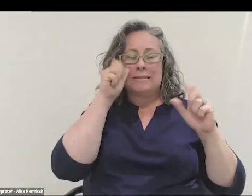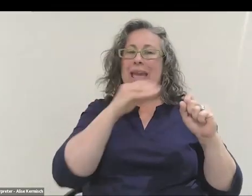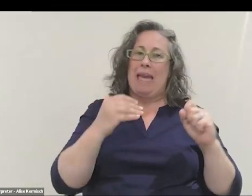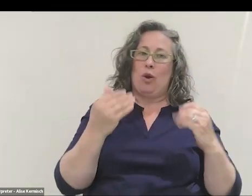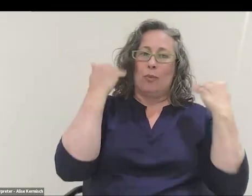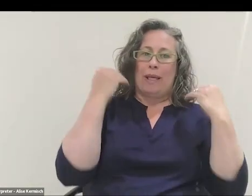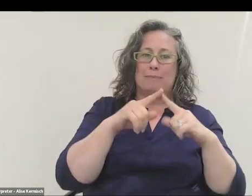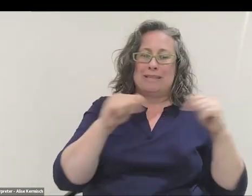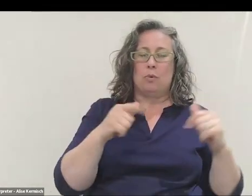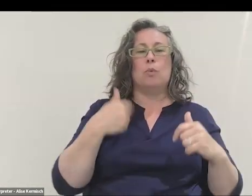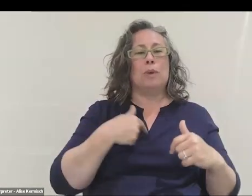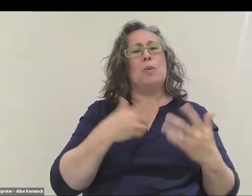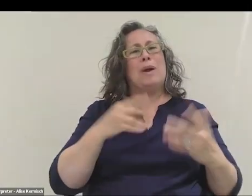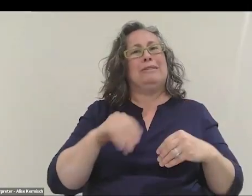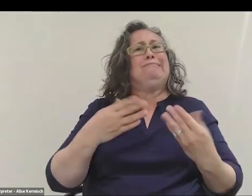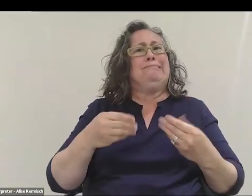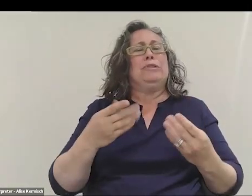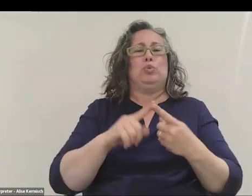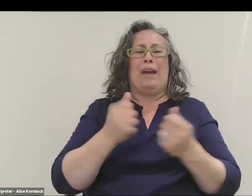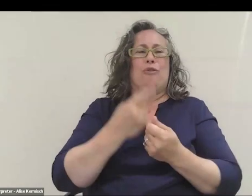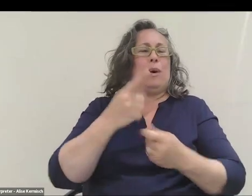to get a device to everybody but knew we couldn't possibly.